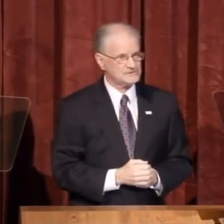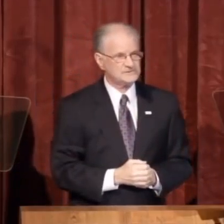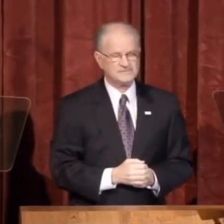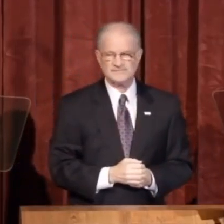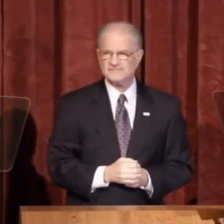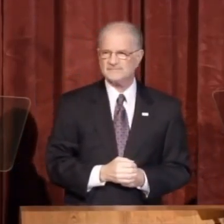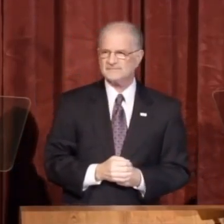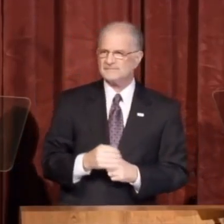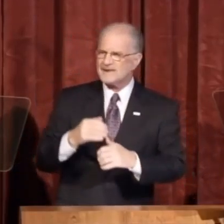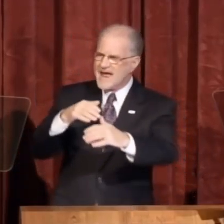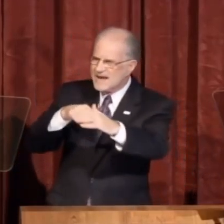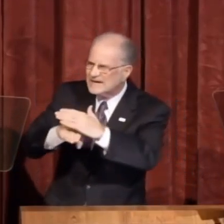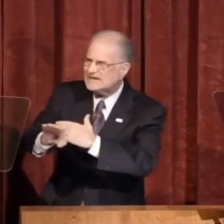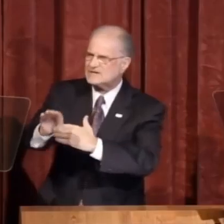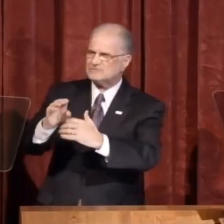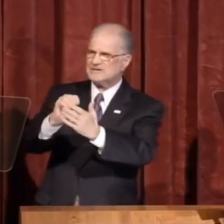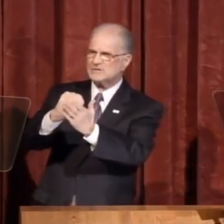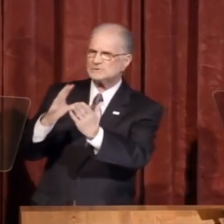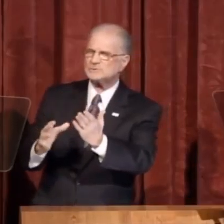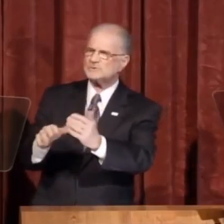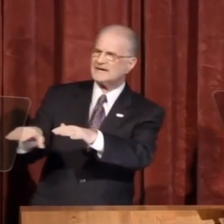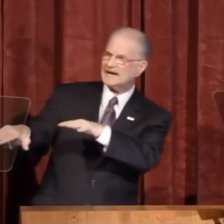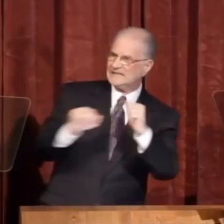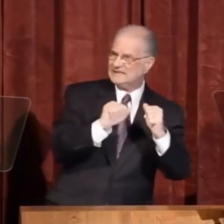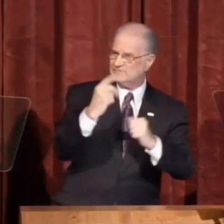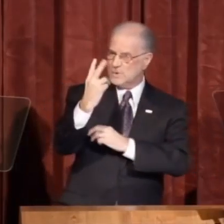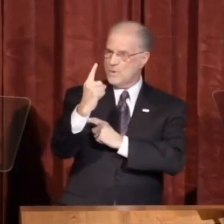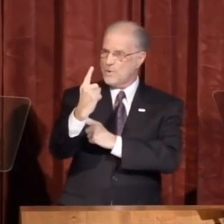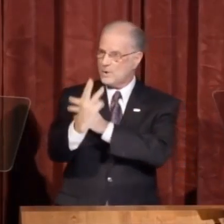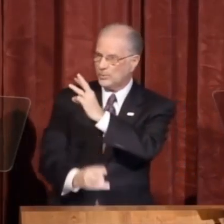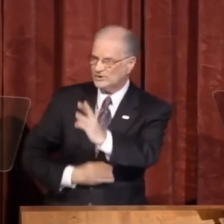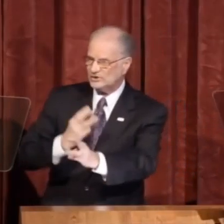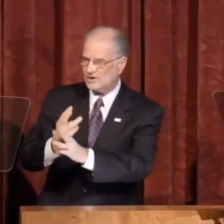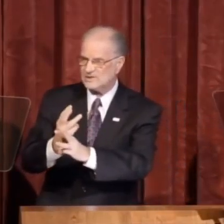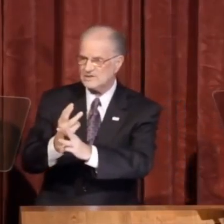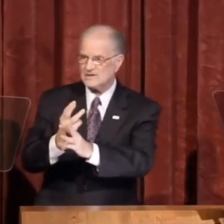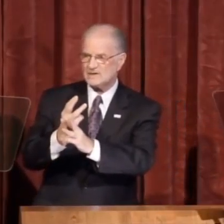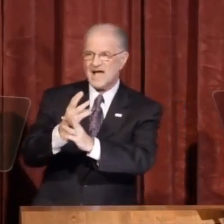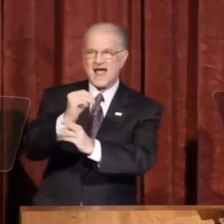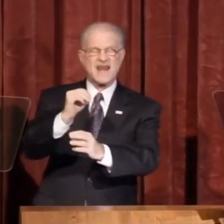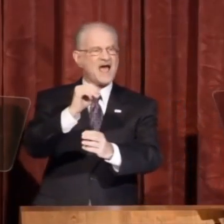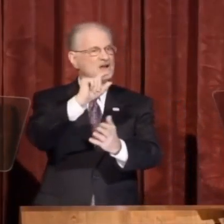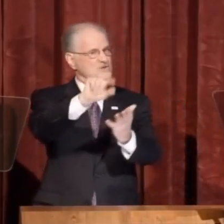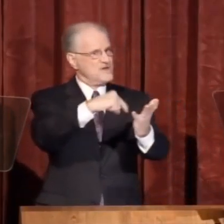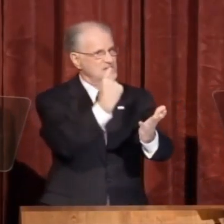"Celebrating the Life and Legacy of Dr. Martin Luther King, Jr.,"